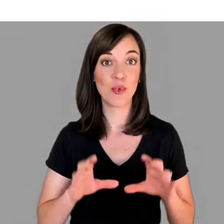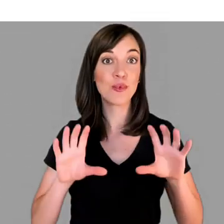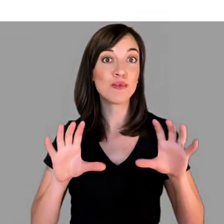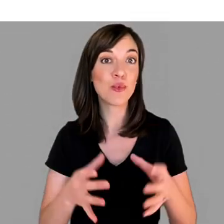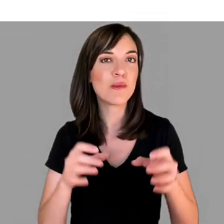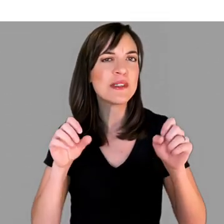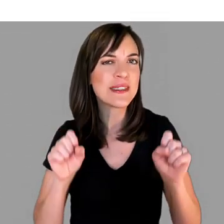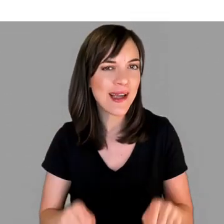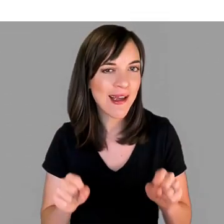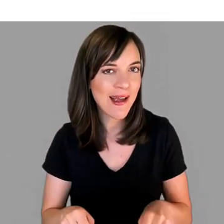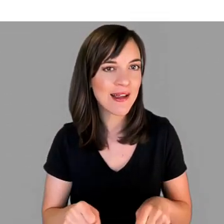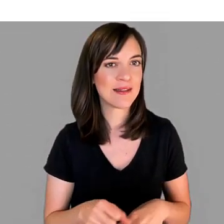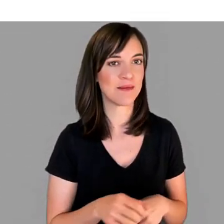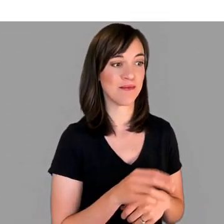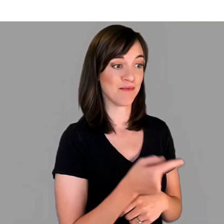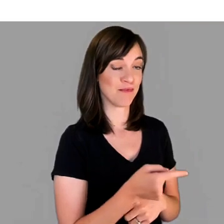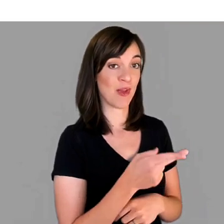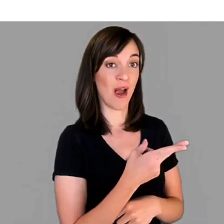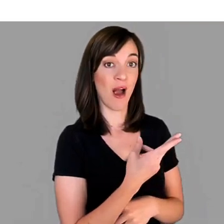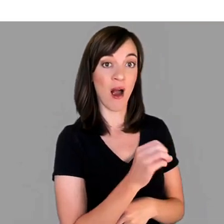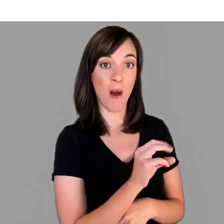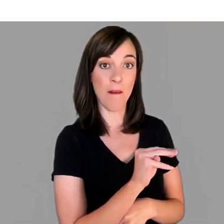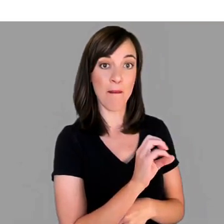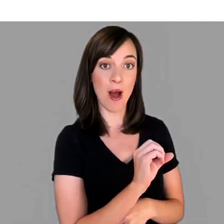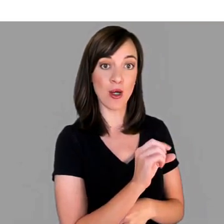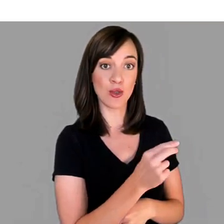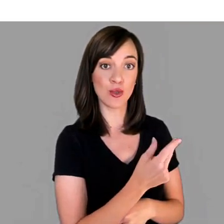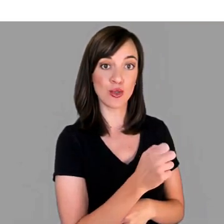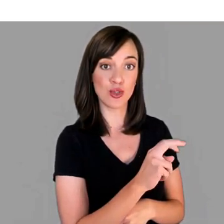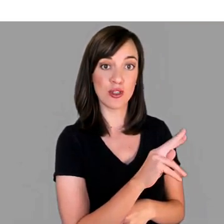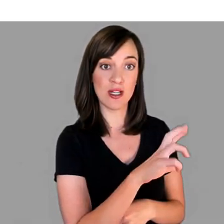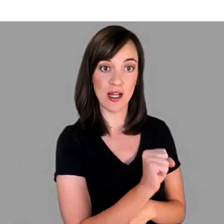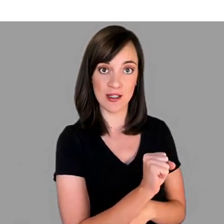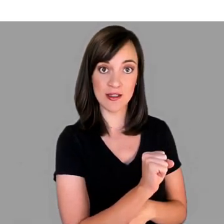Groups can be homogenous (same-ability)…